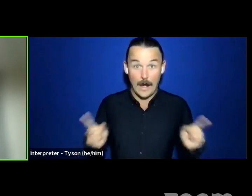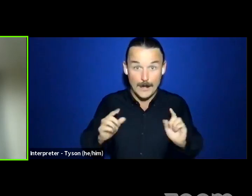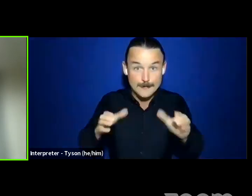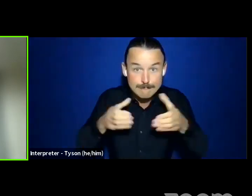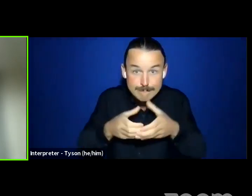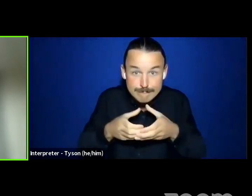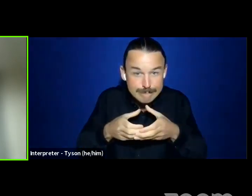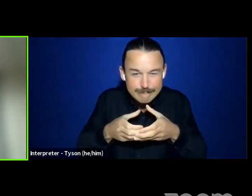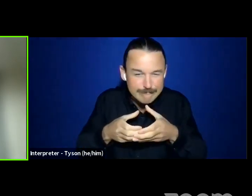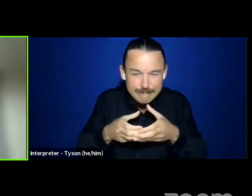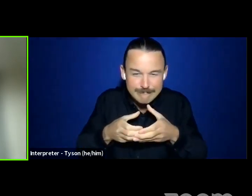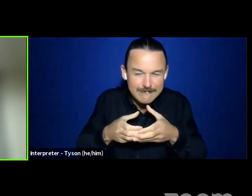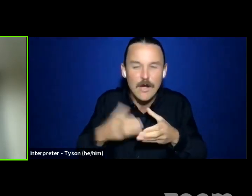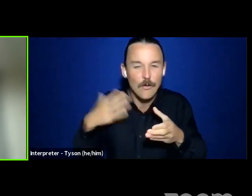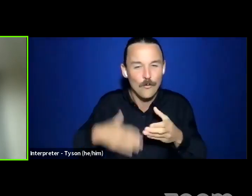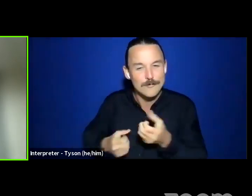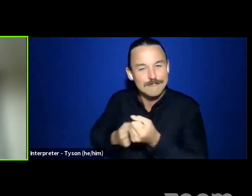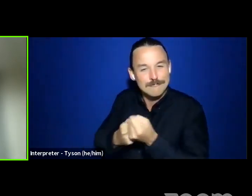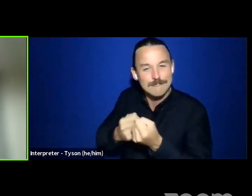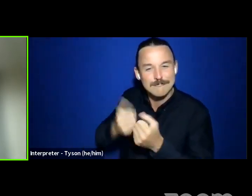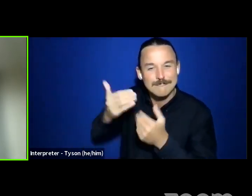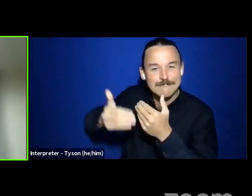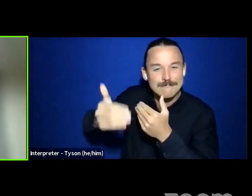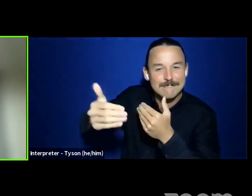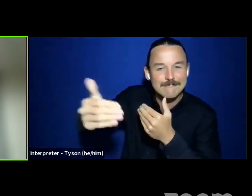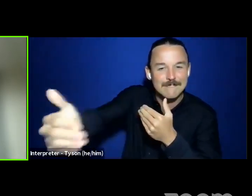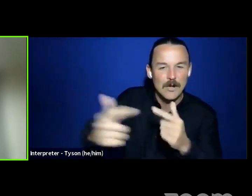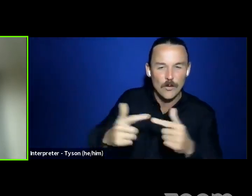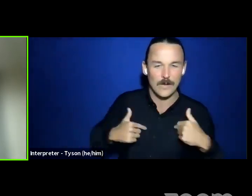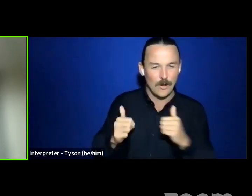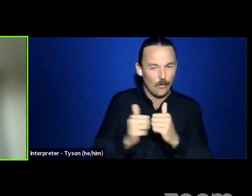exist in a vacuum. And while our mission is to support our next generation, we were.